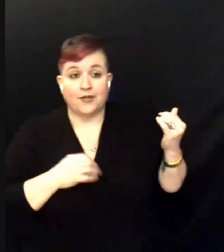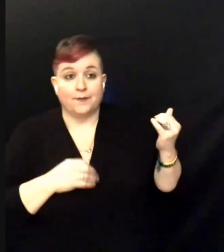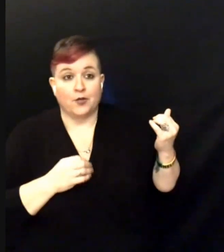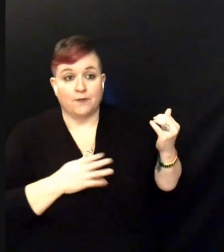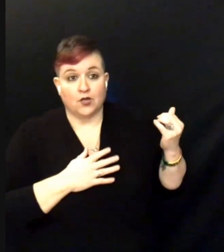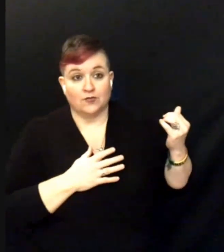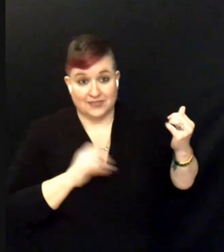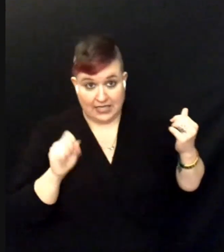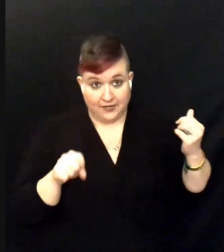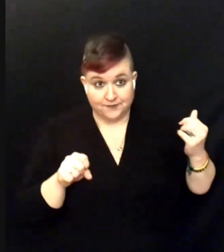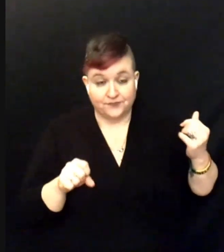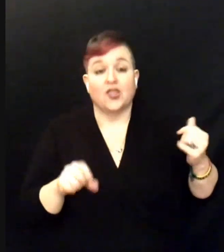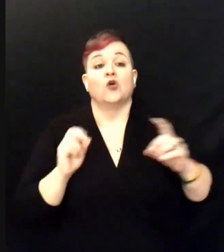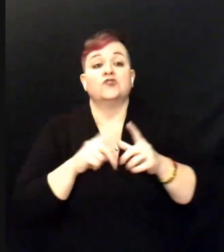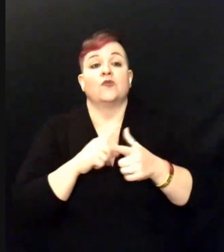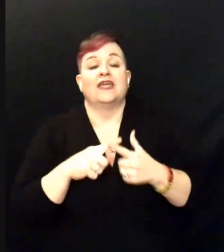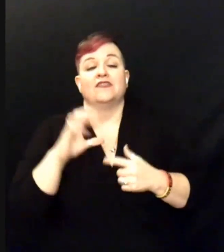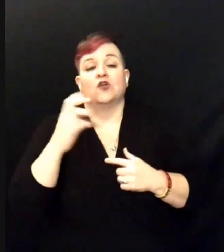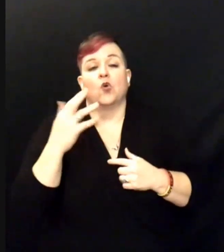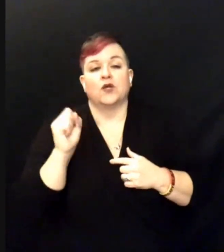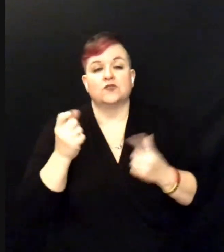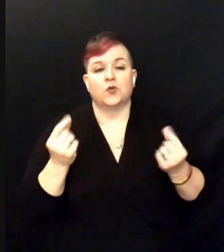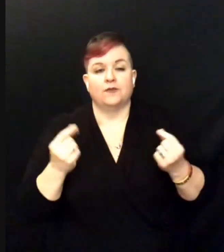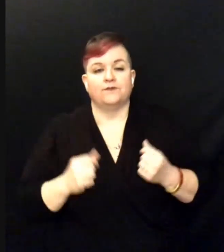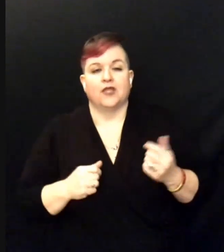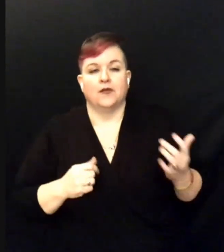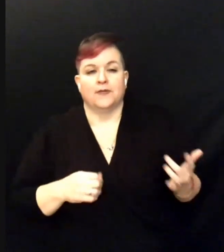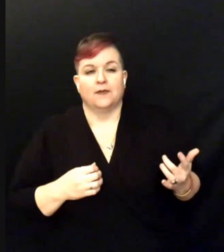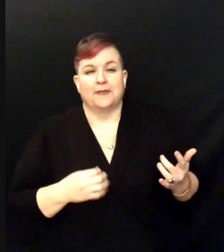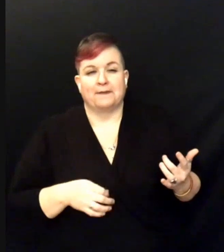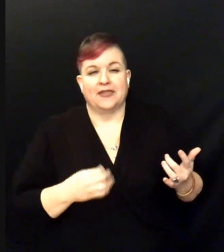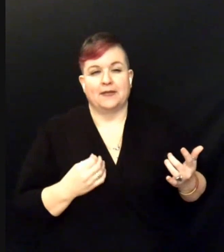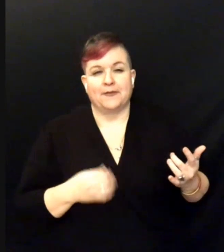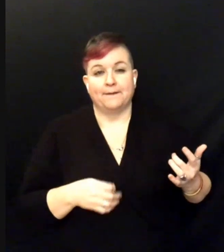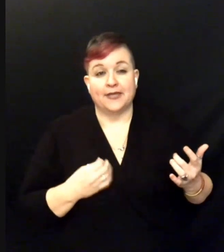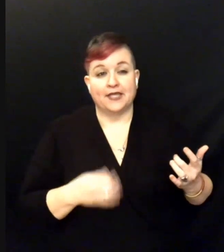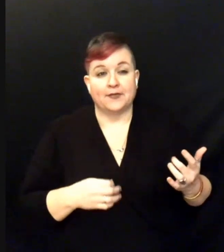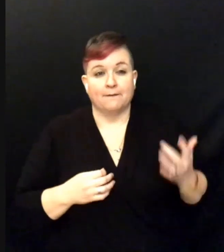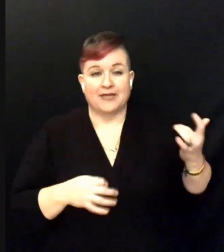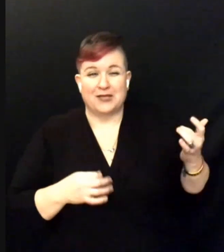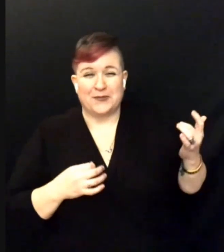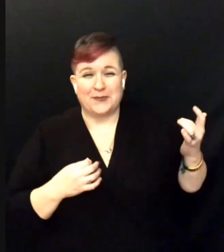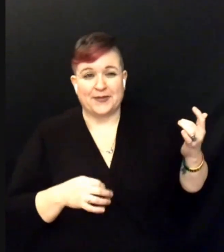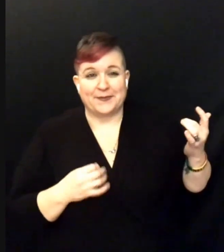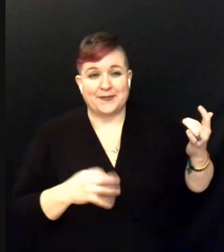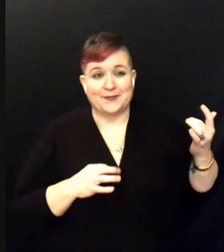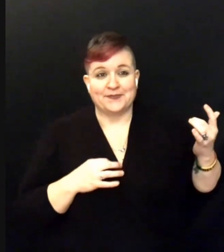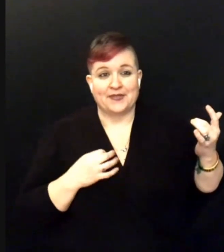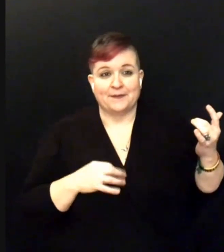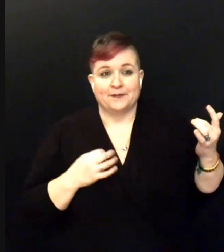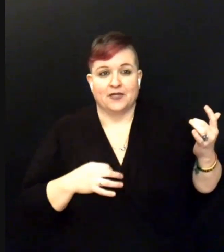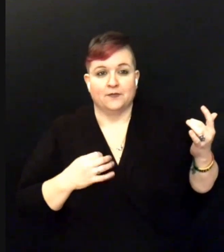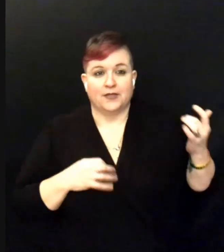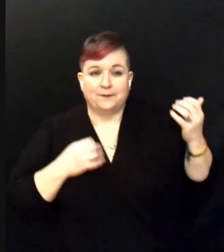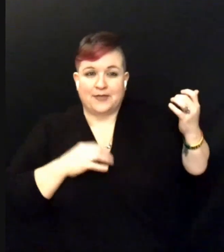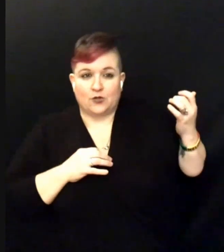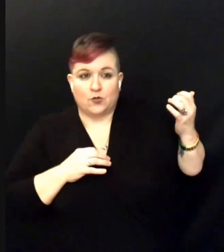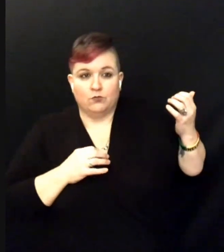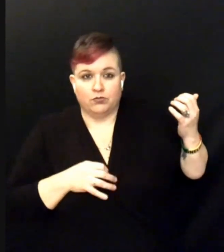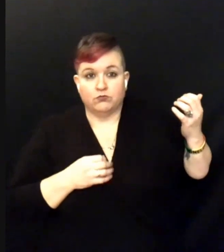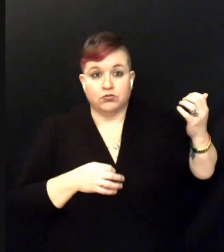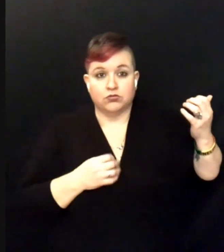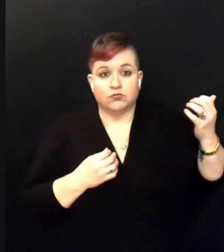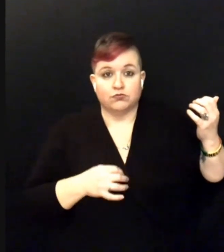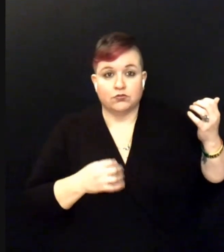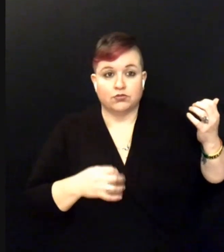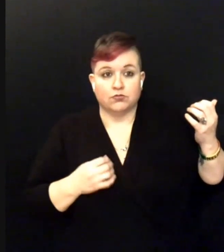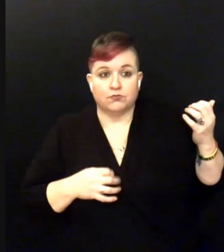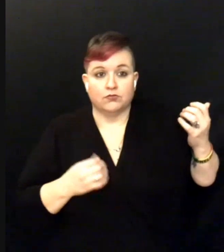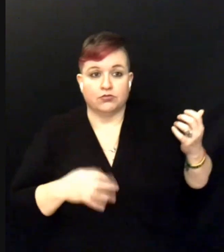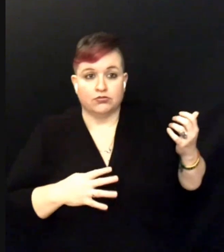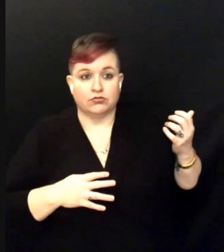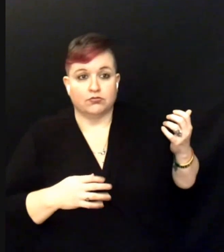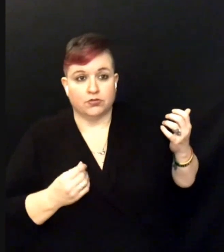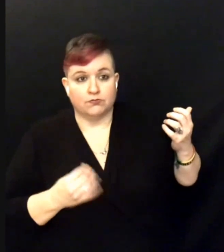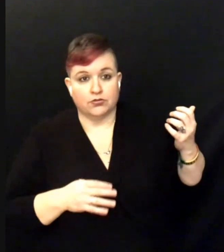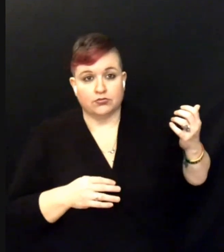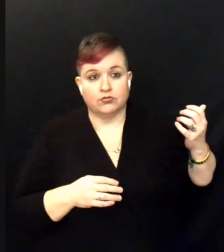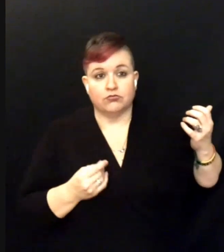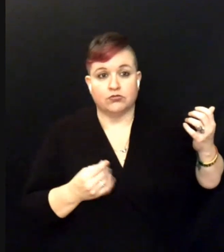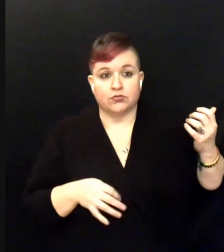Yeah, so the chorus is ...